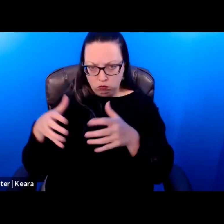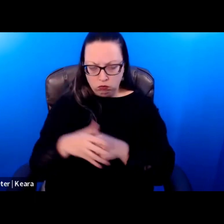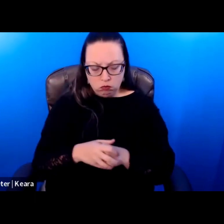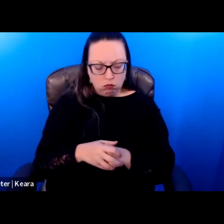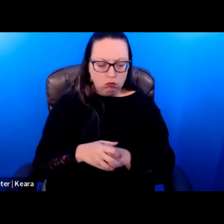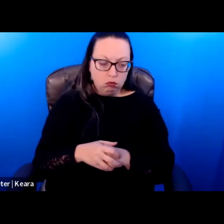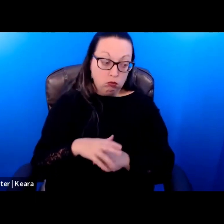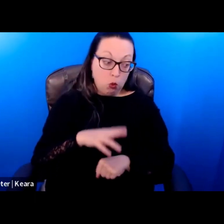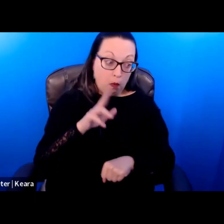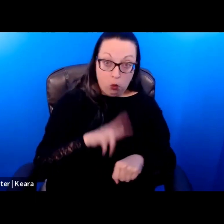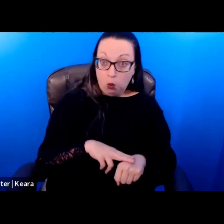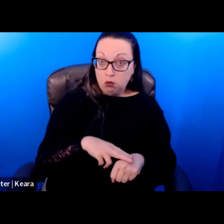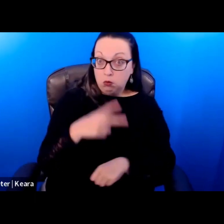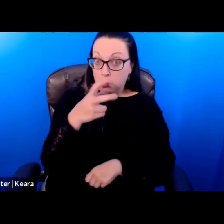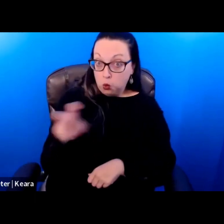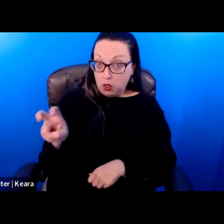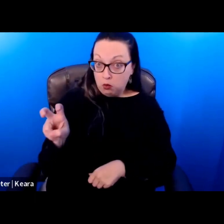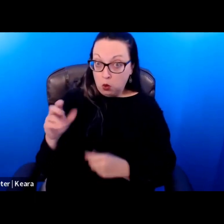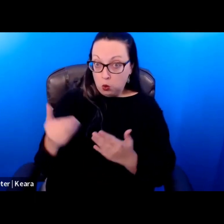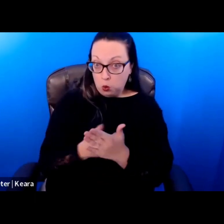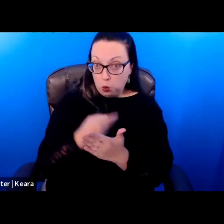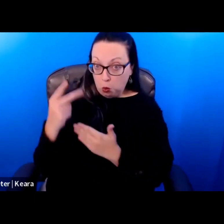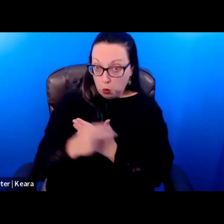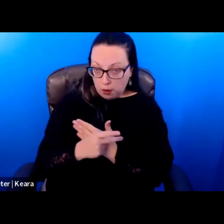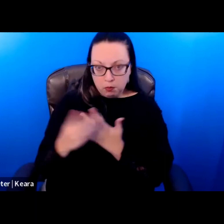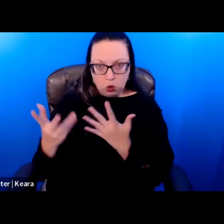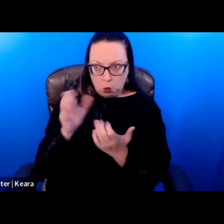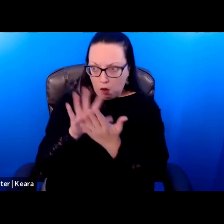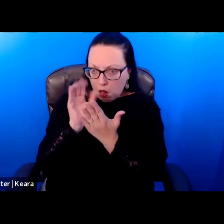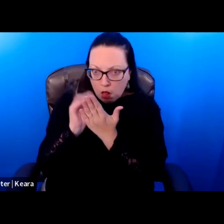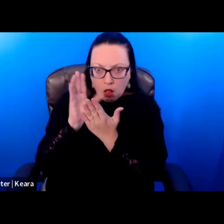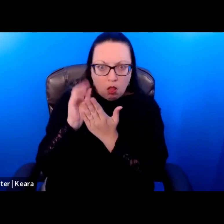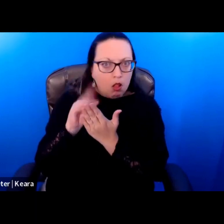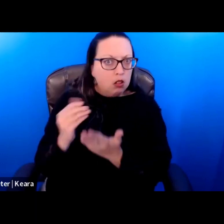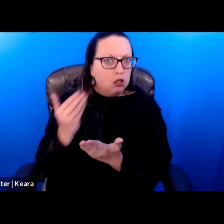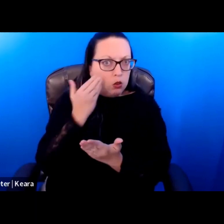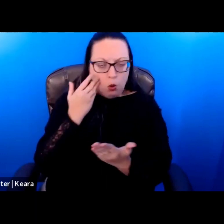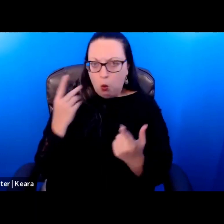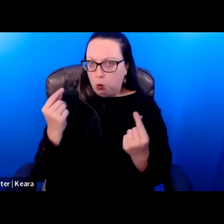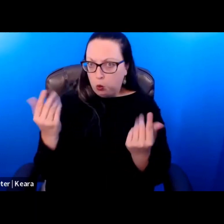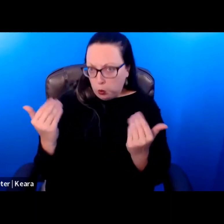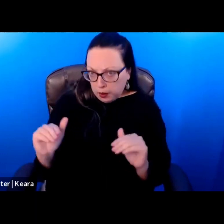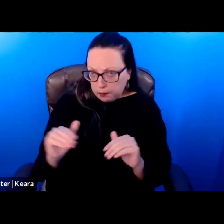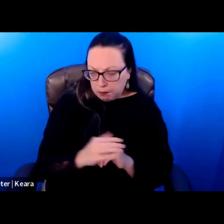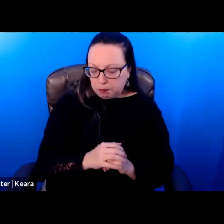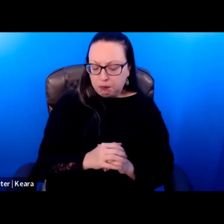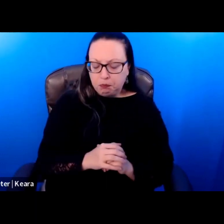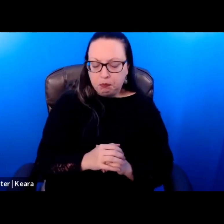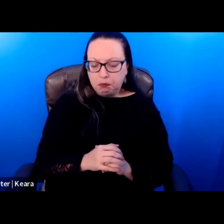when you are transferred to a new program, you want to learn about what you're getting into. So when I started reading about